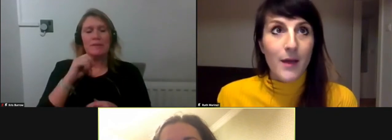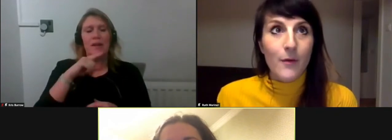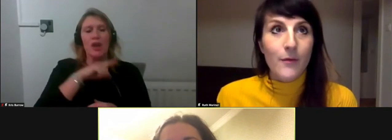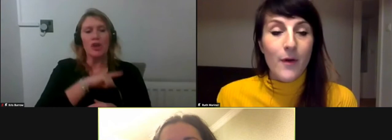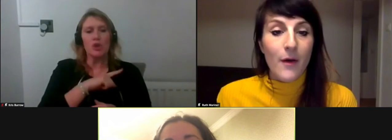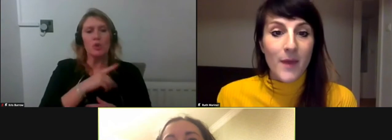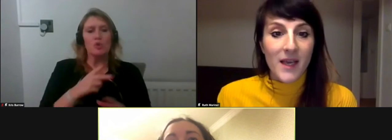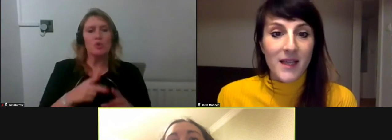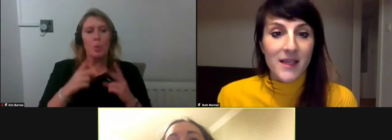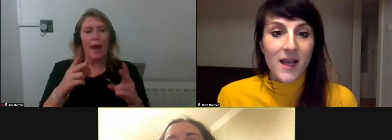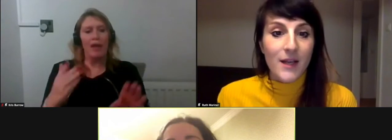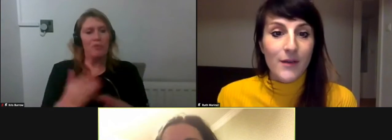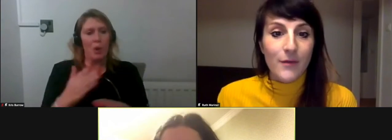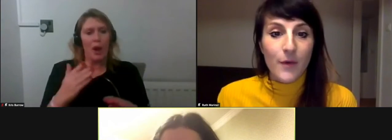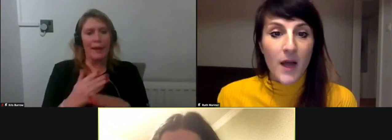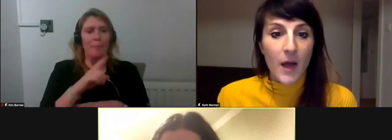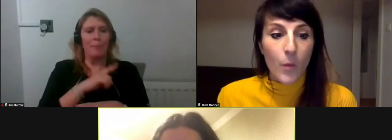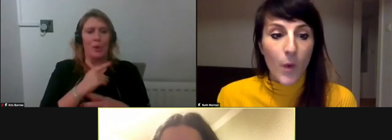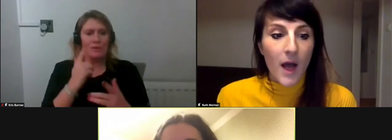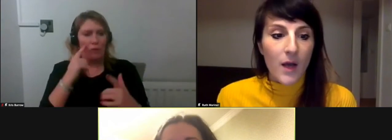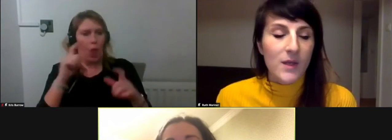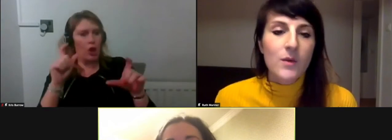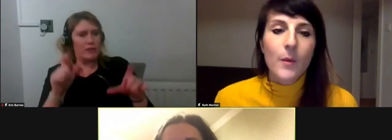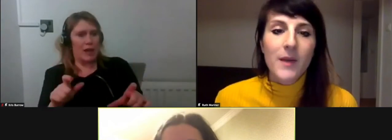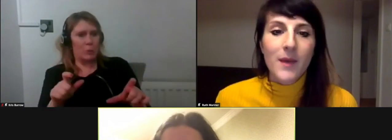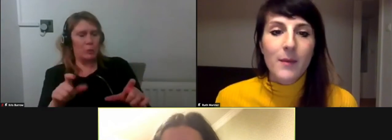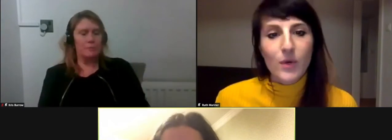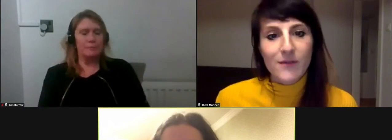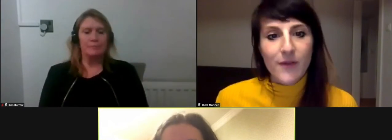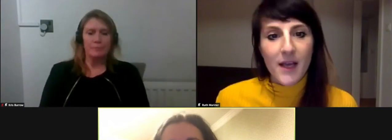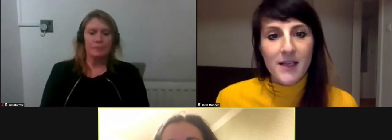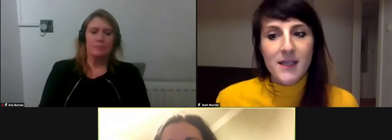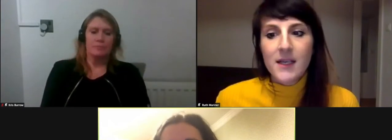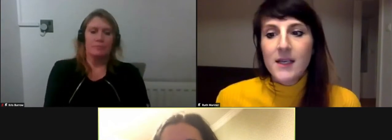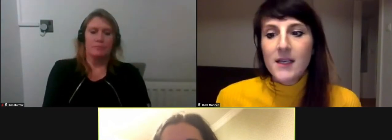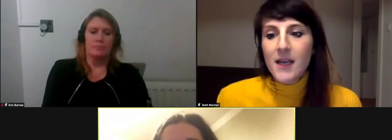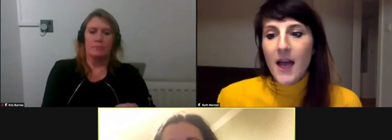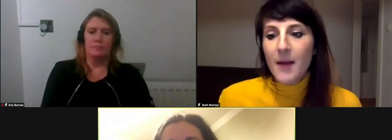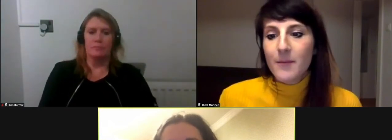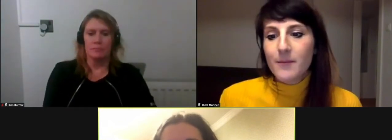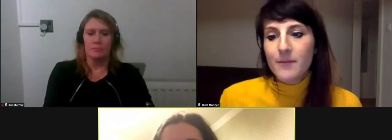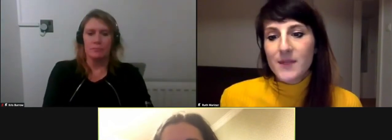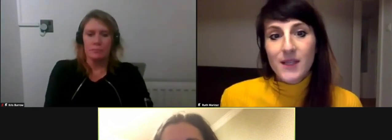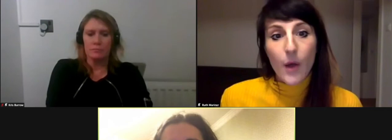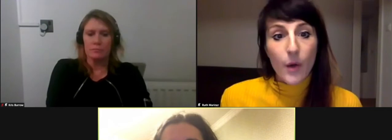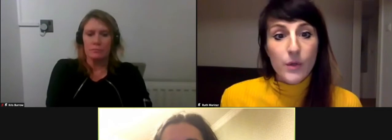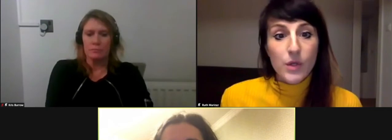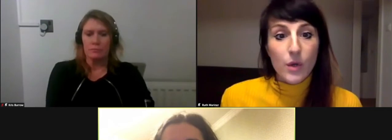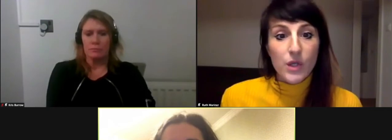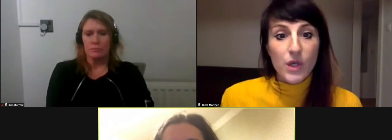of making this kind of work, which would normally be more devised. So Josh, shall